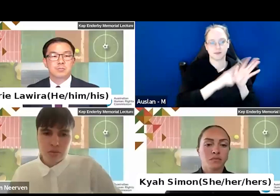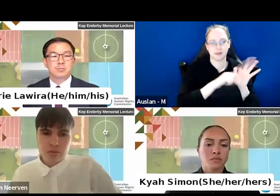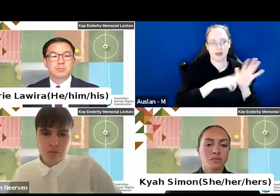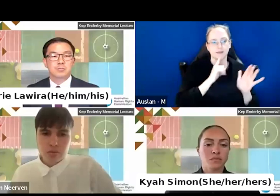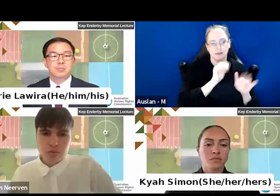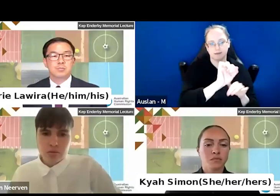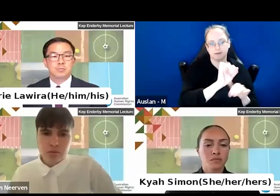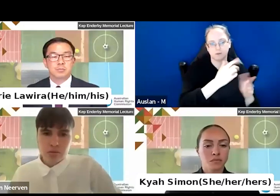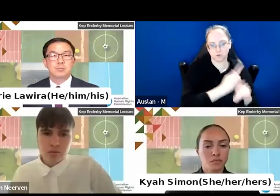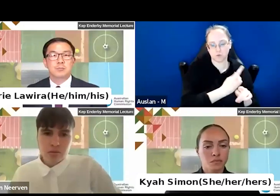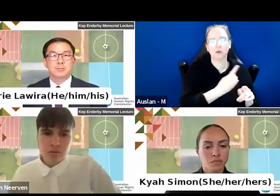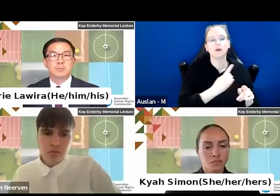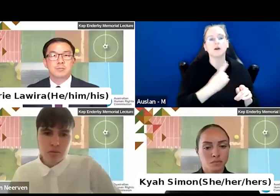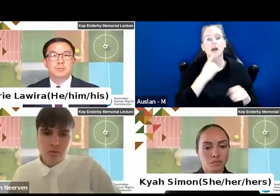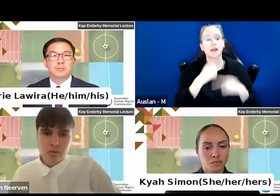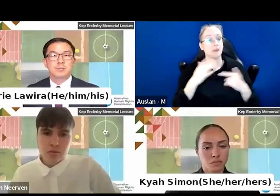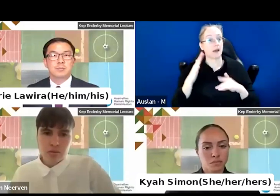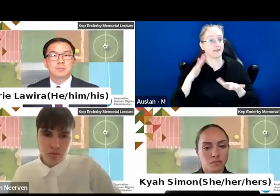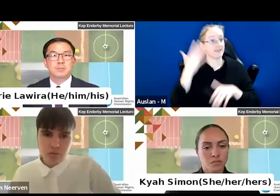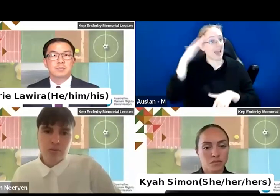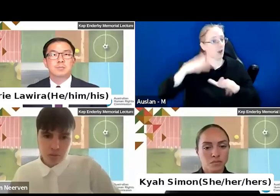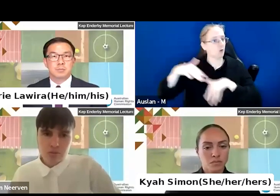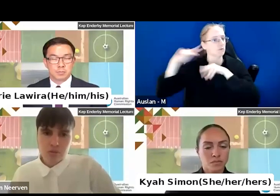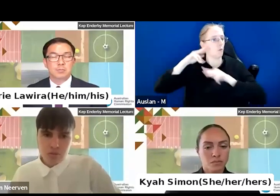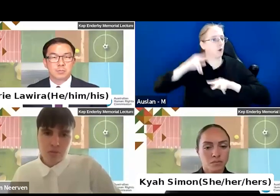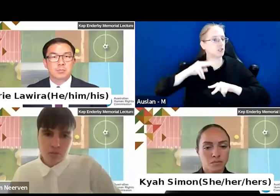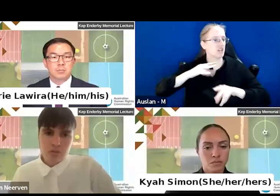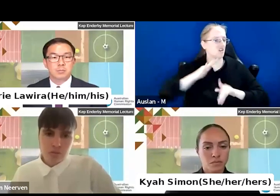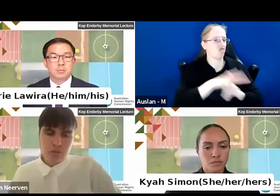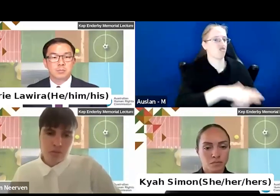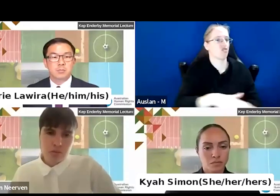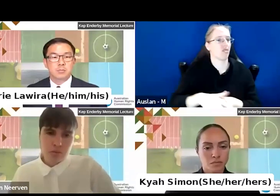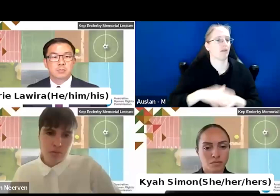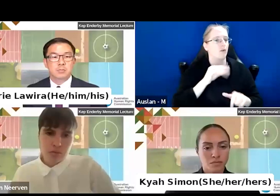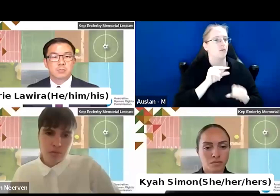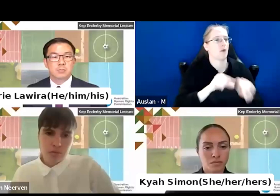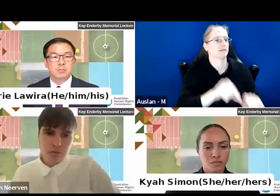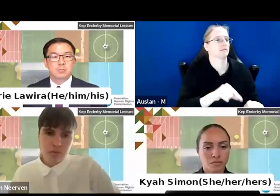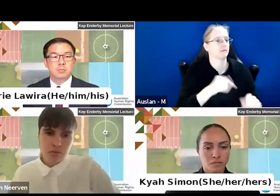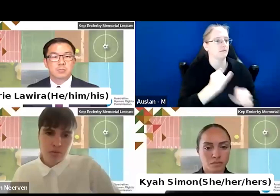adult spectators harassing children. If and your experience as well, Gloria,